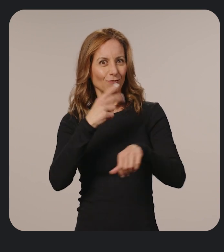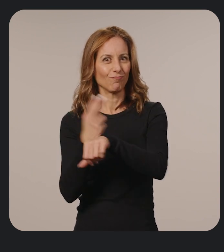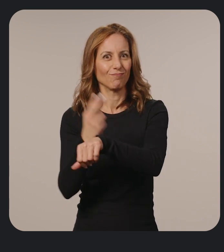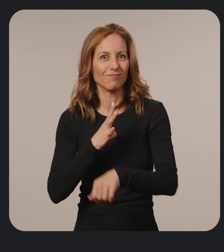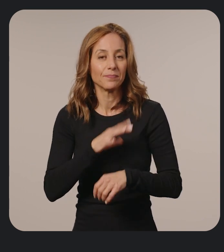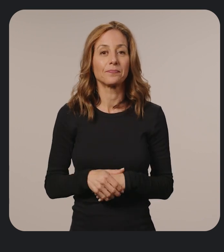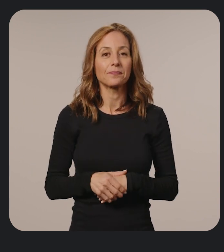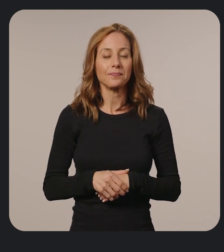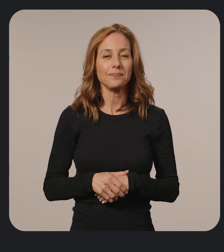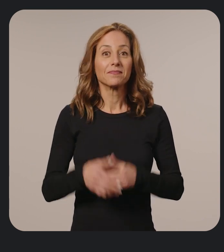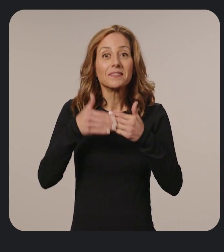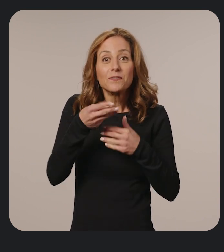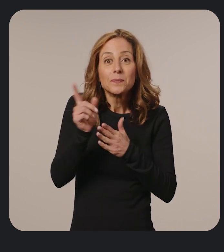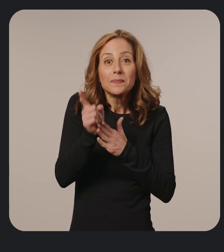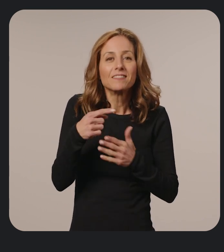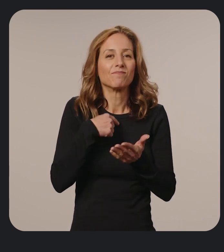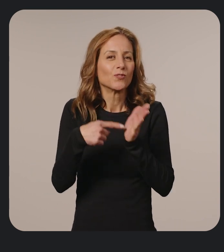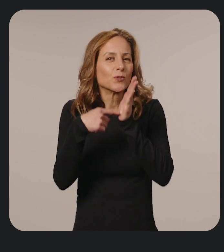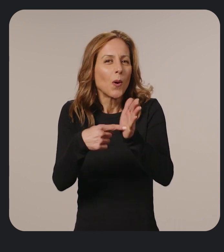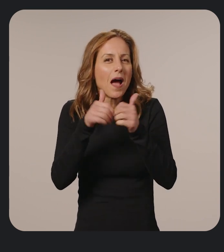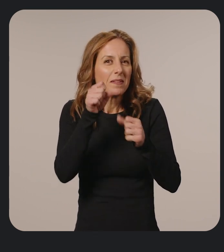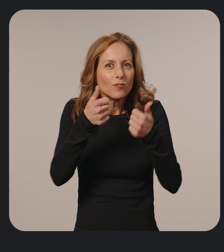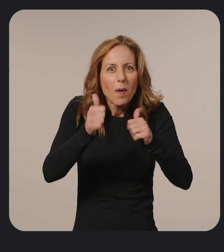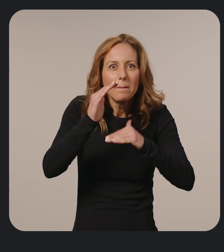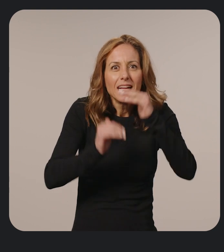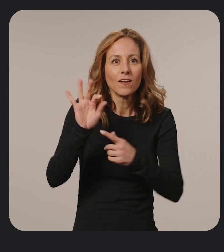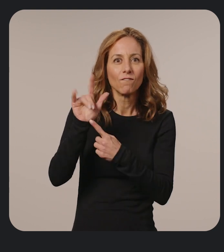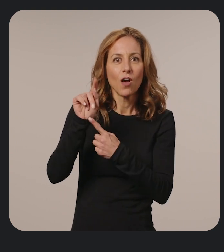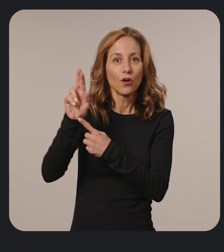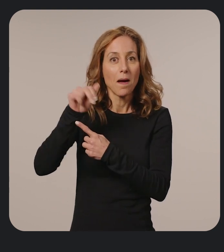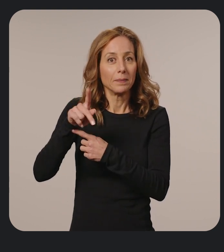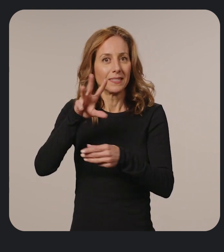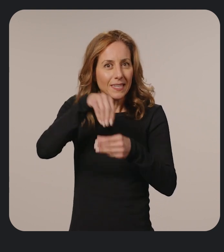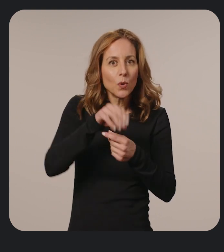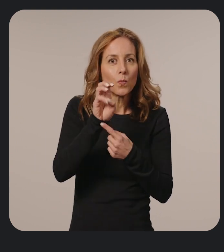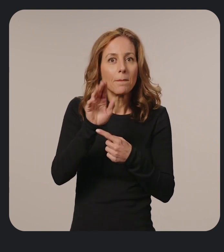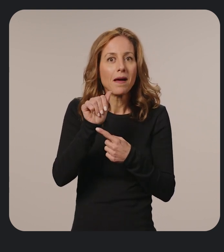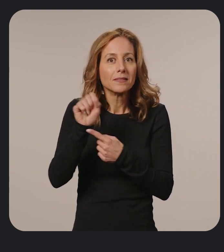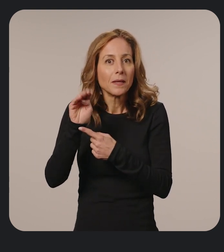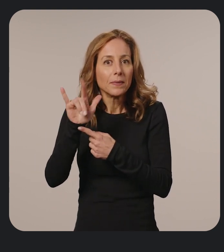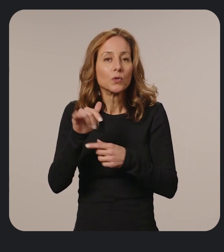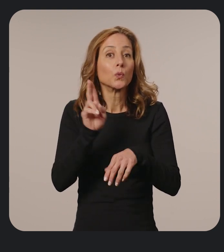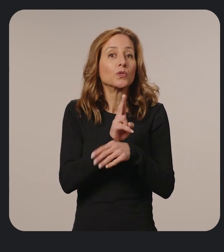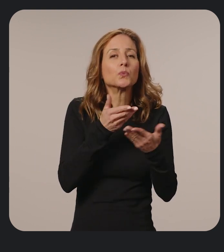of this new architecture. In the next few minutes, I'm going to show you how you can try building a Flutter app into WebAssembly using tools you probably